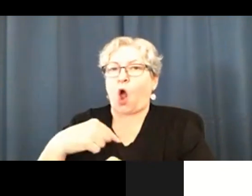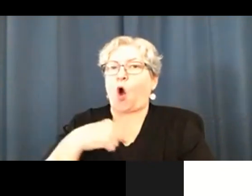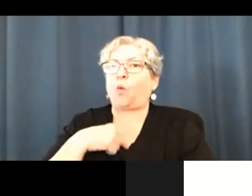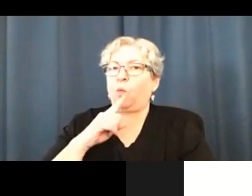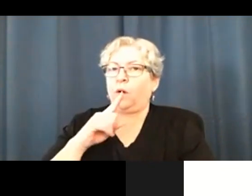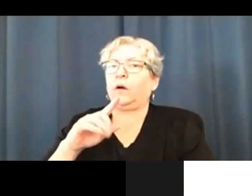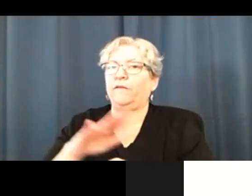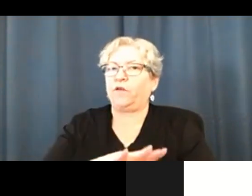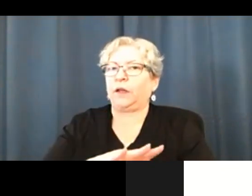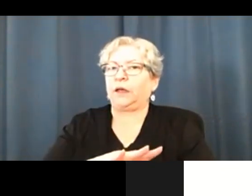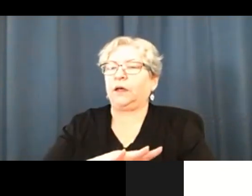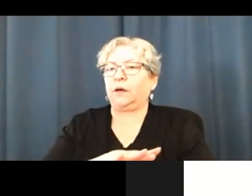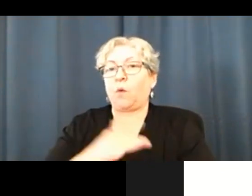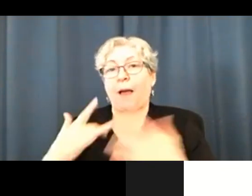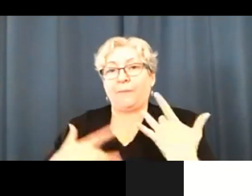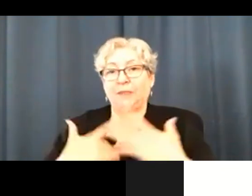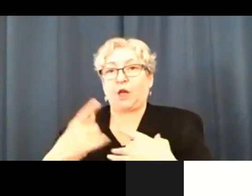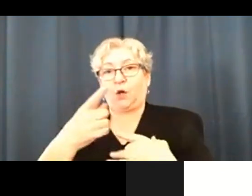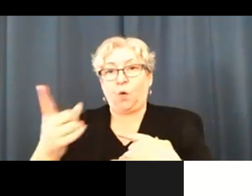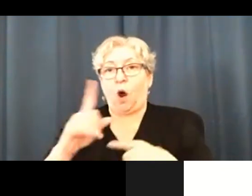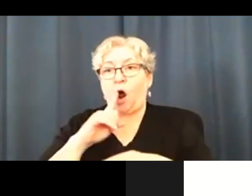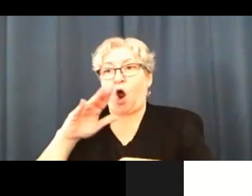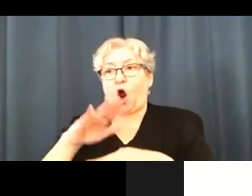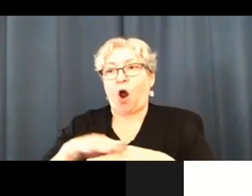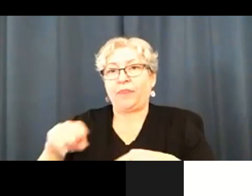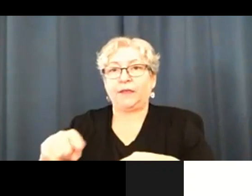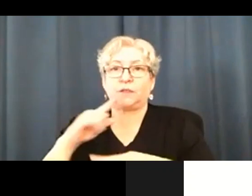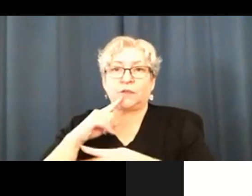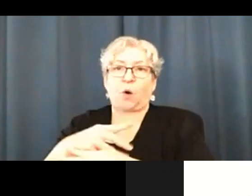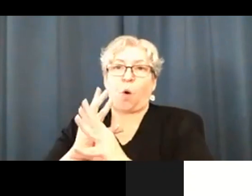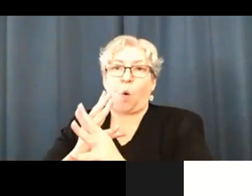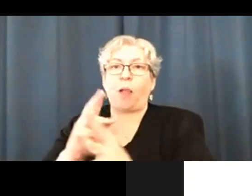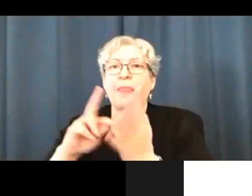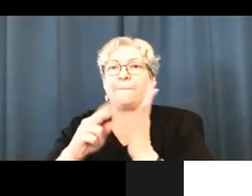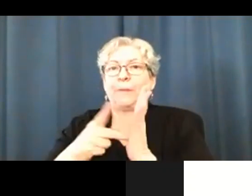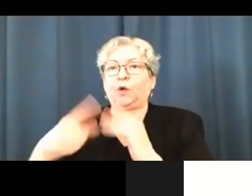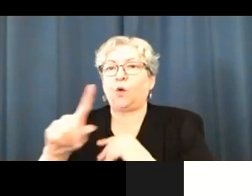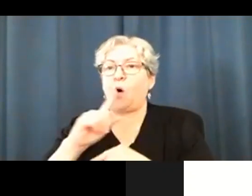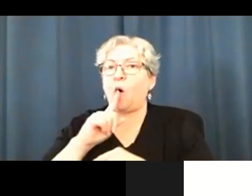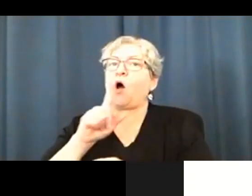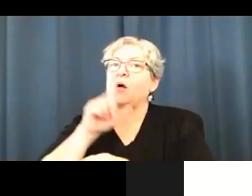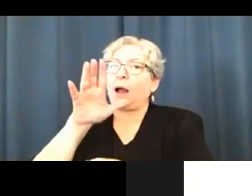I'm excited that you guys are on this call because that means that you are committed to access.